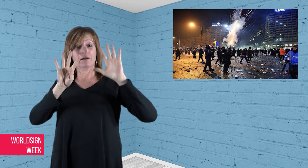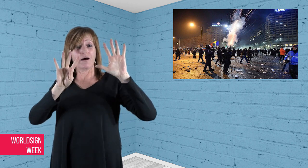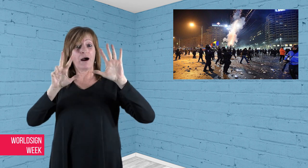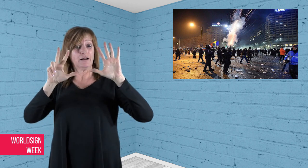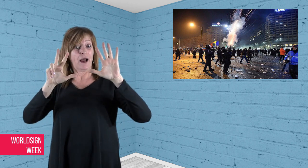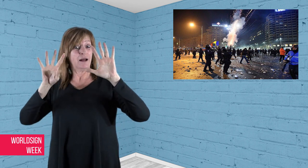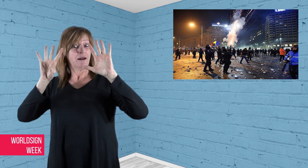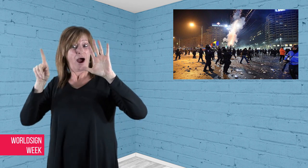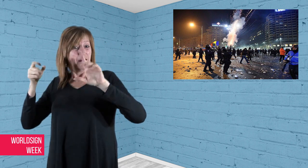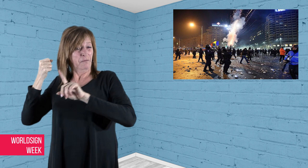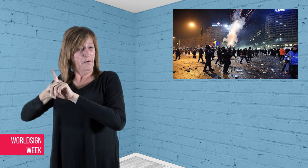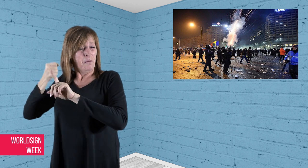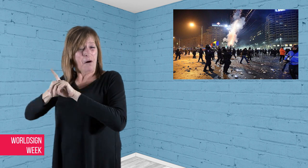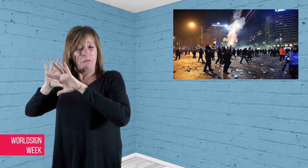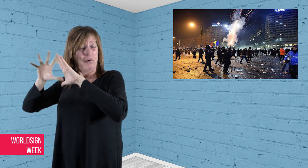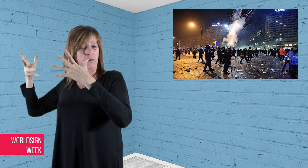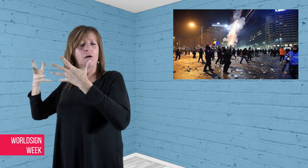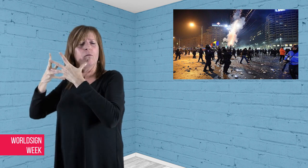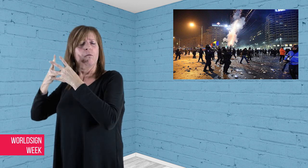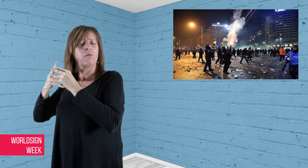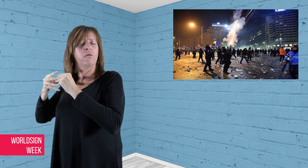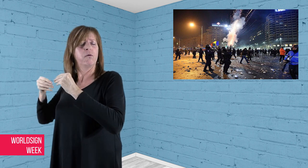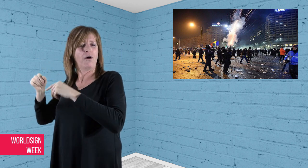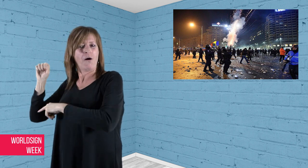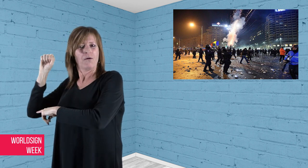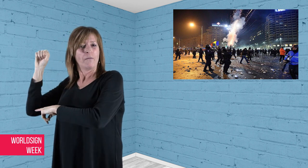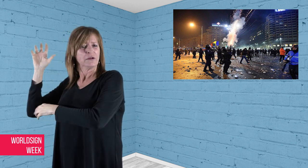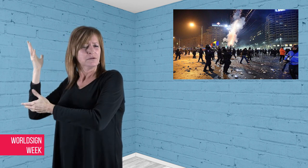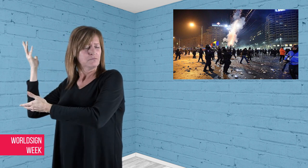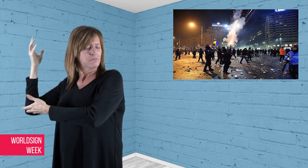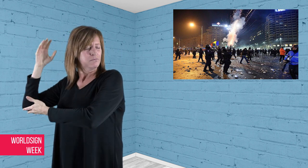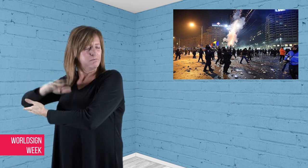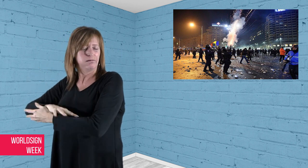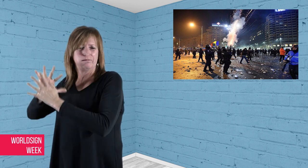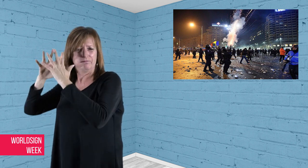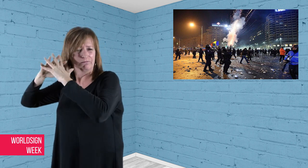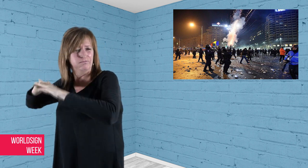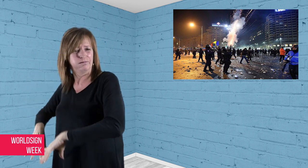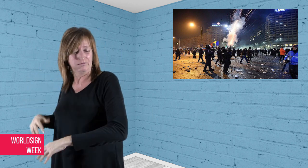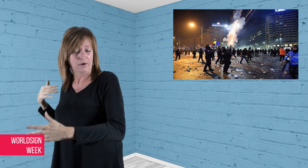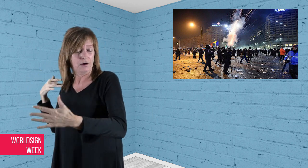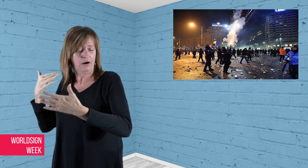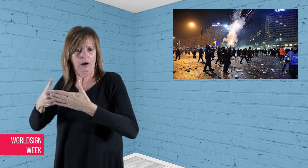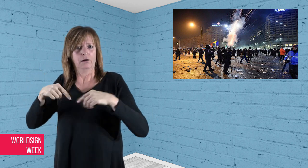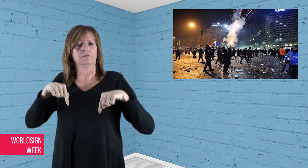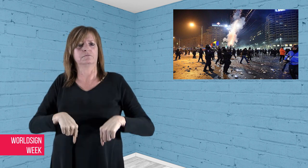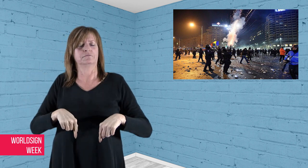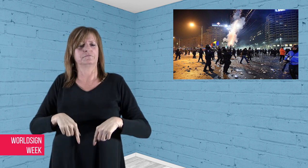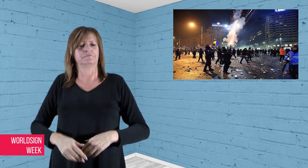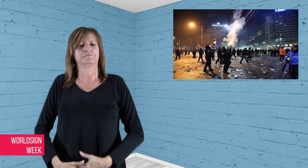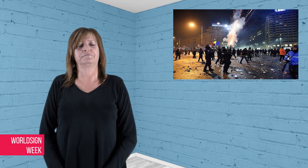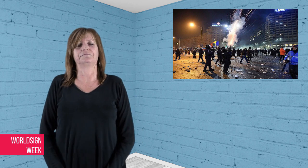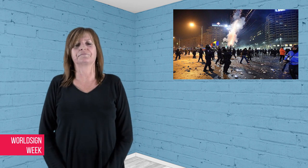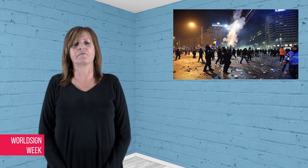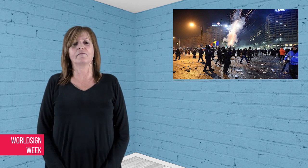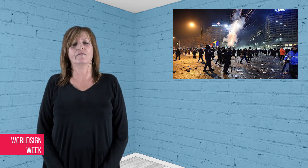its largest protests ever since communism fell in 1989.